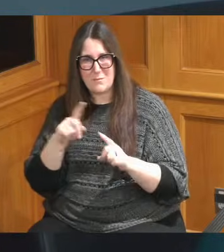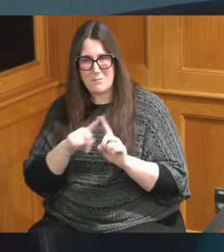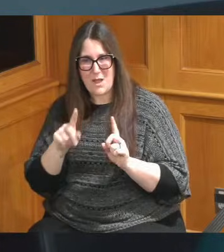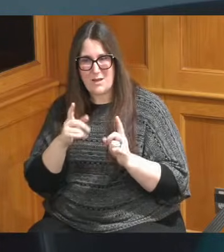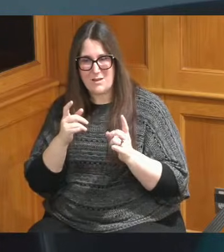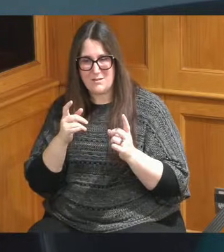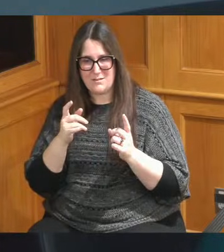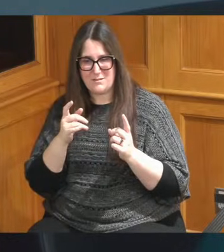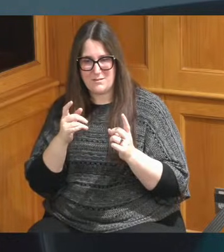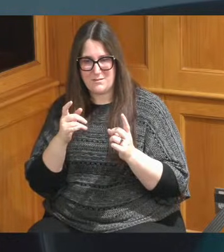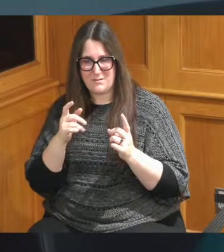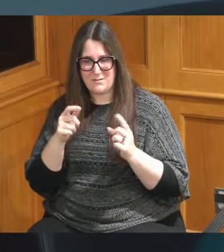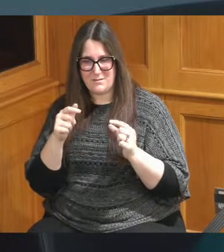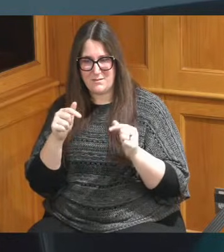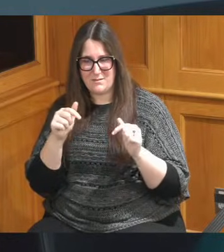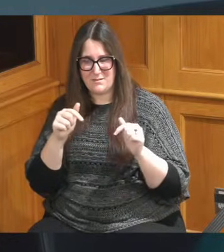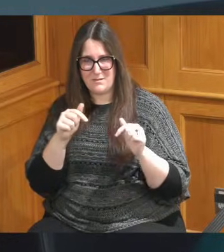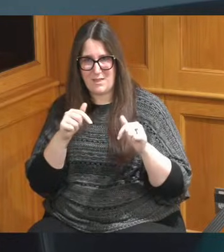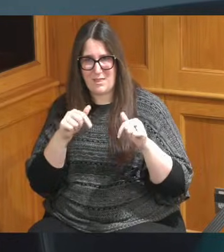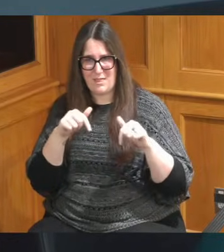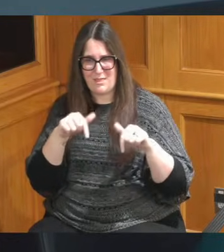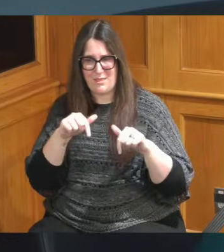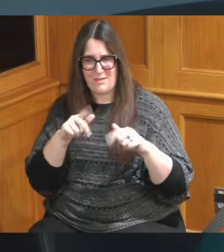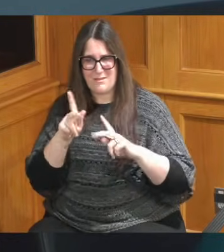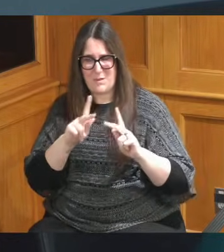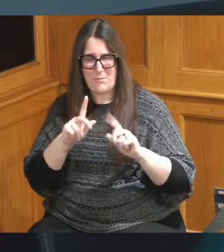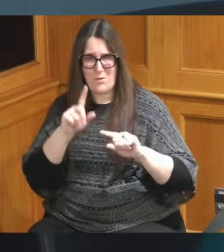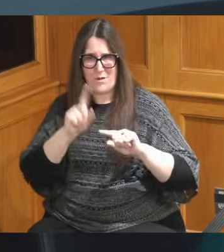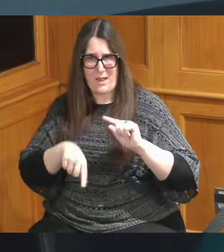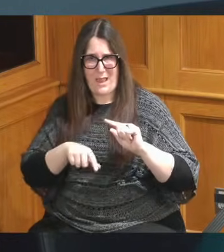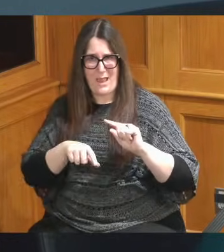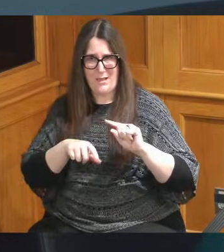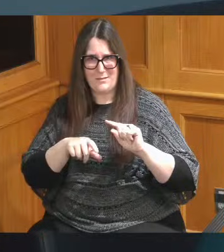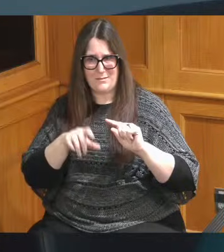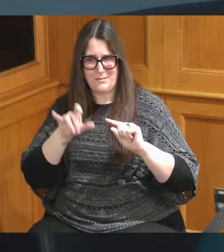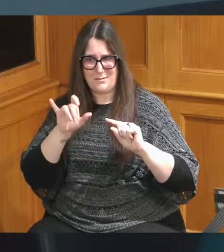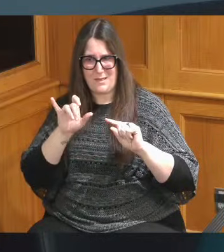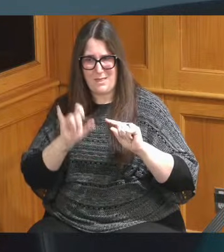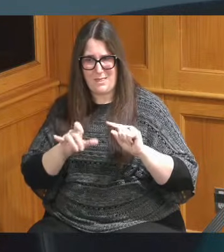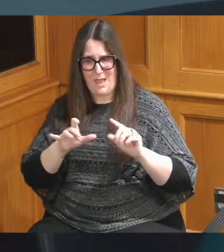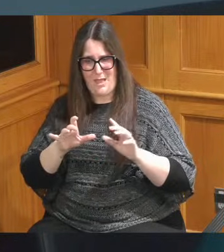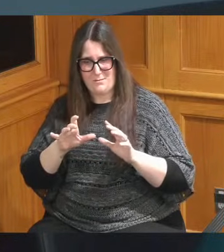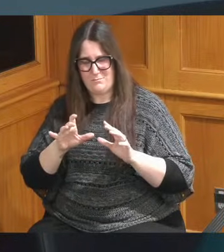these people probably can't go to the kinship to their, you know, relatives house. So again,